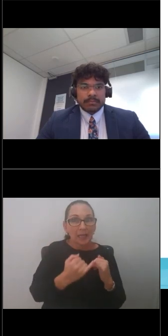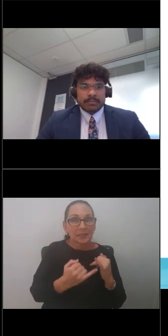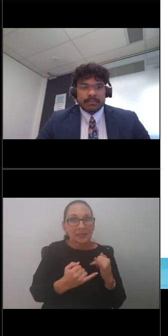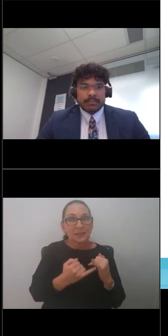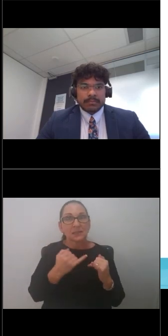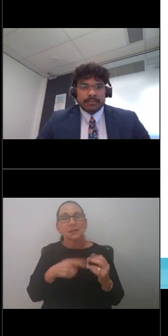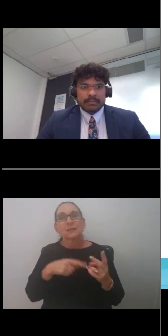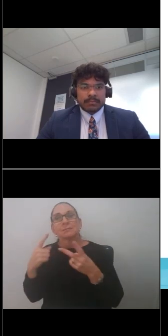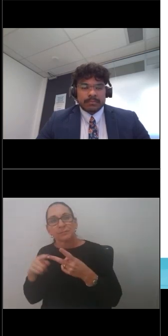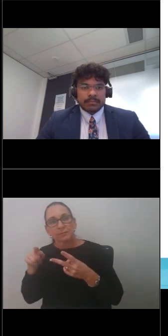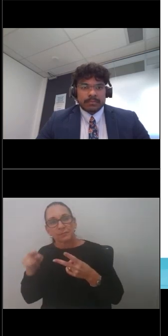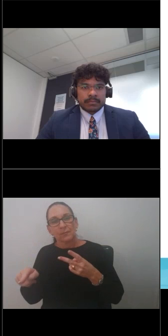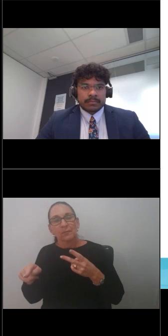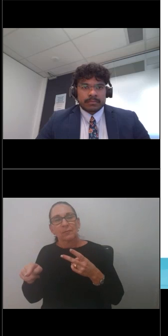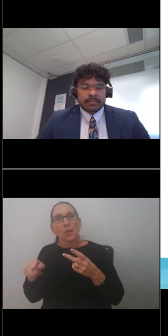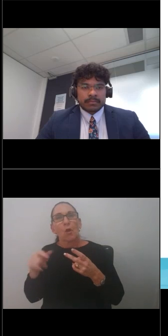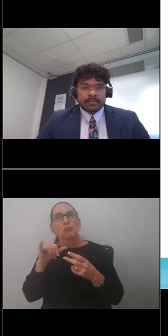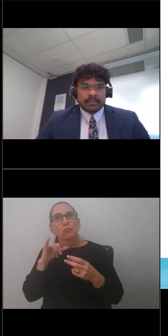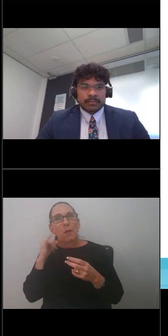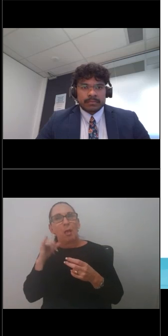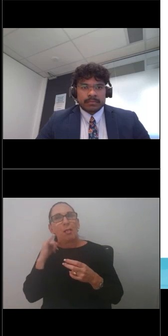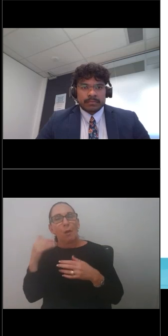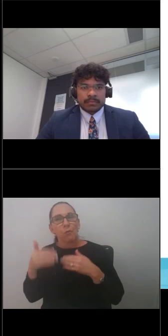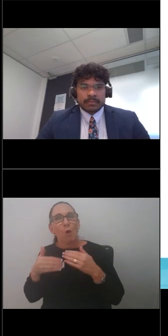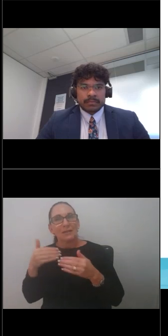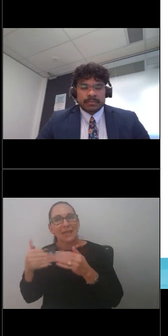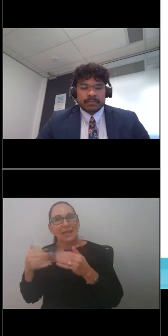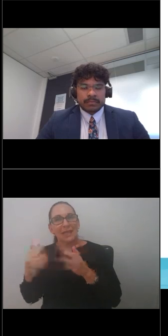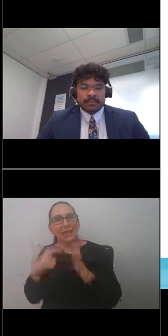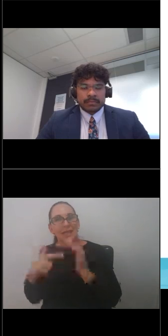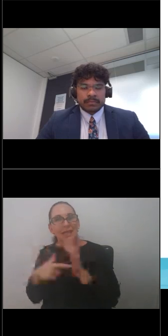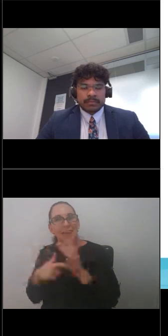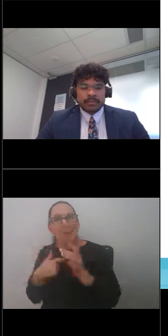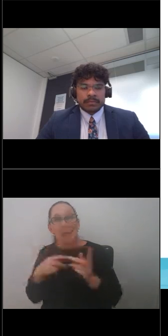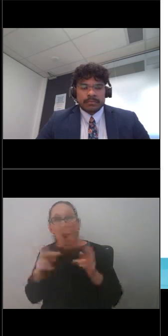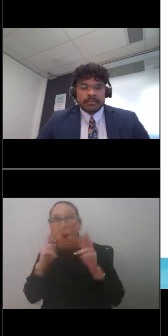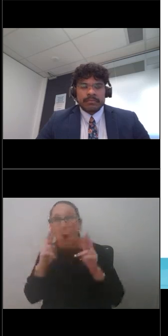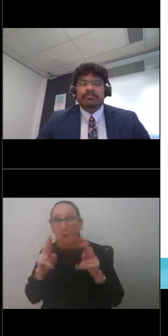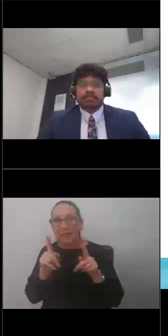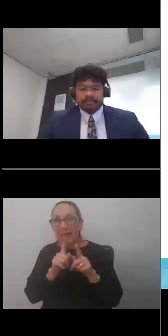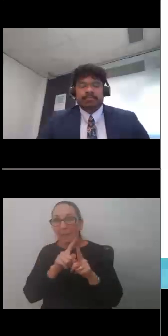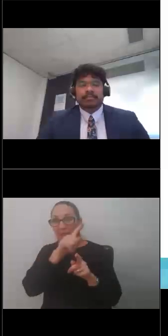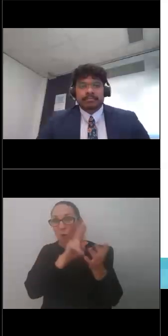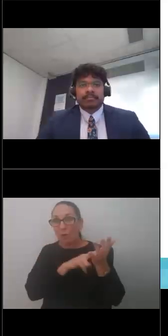hoping like when down the track to develop more kits on different topics like Child Protection